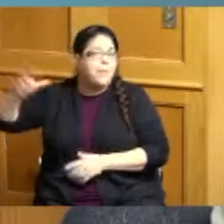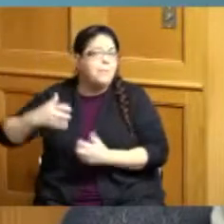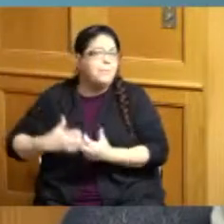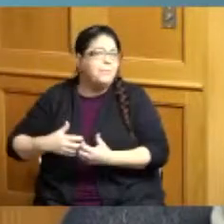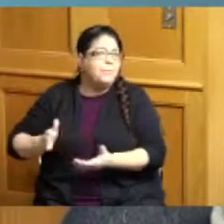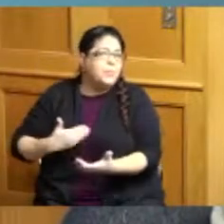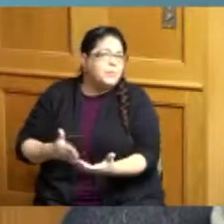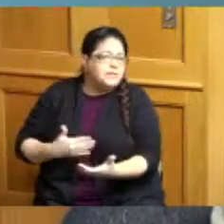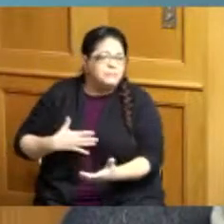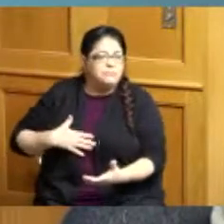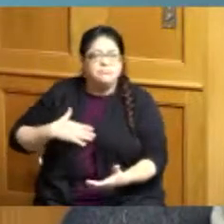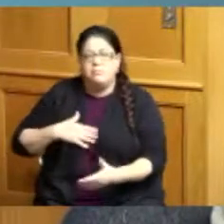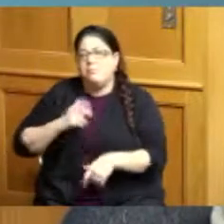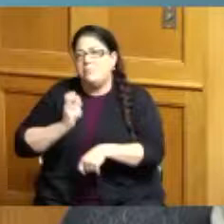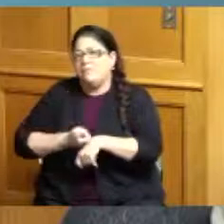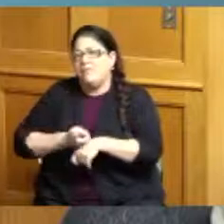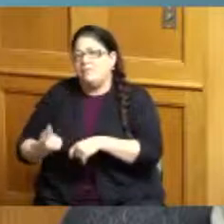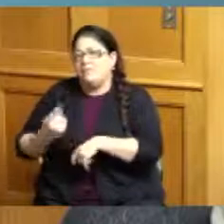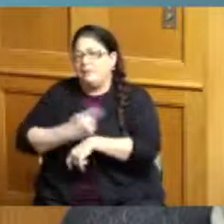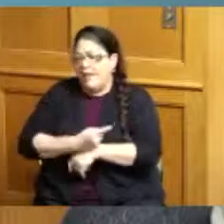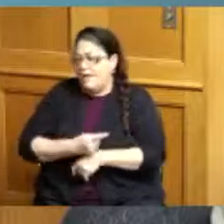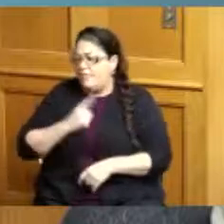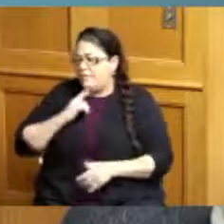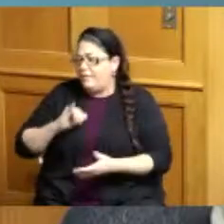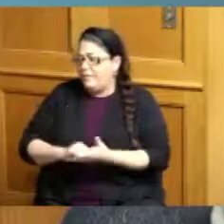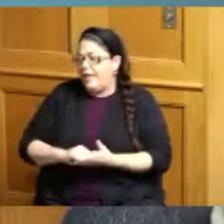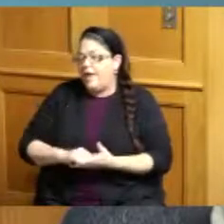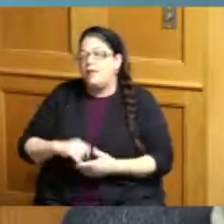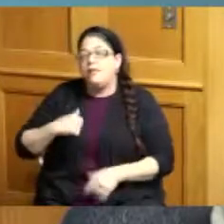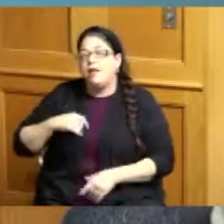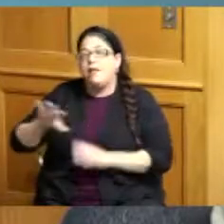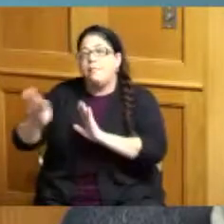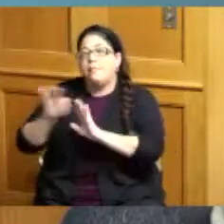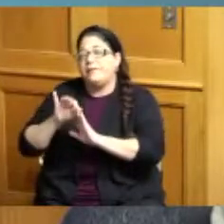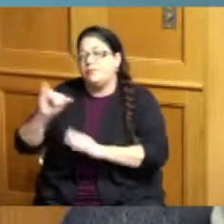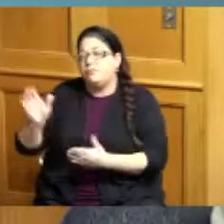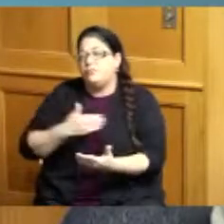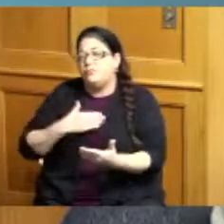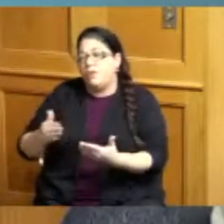music on and we put the music on I let them choose the songs and we had a great time but it allowed